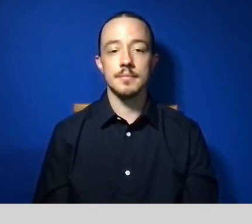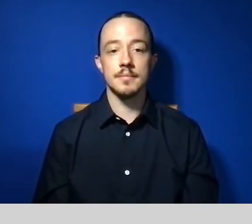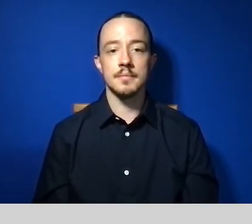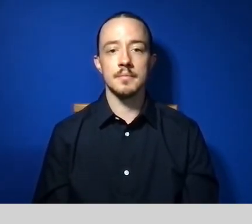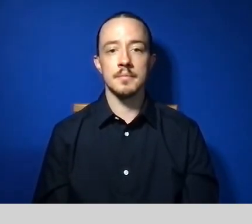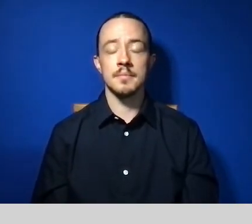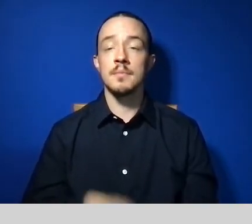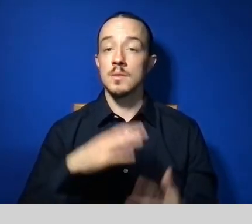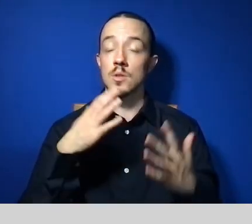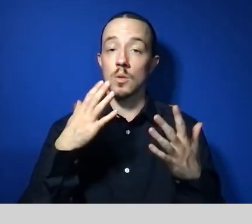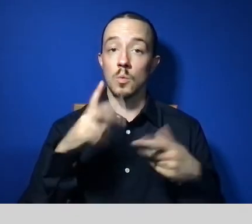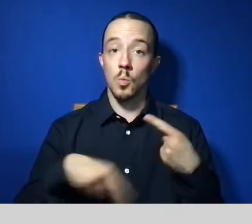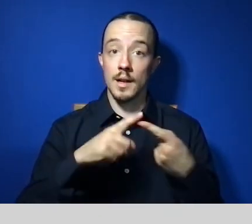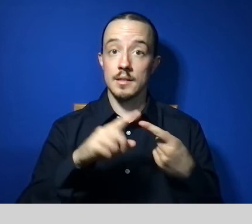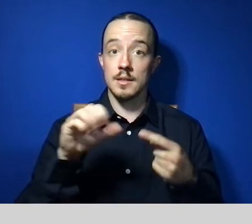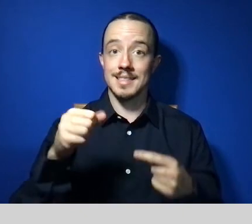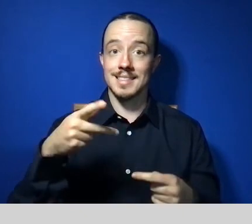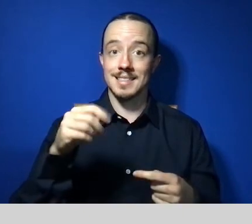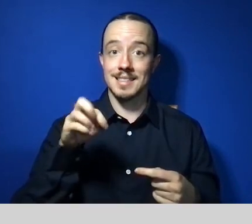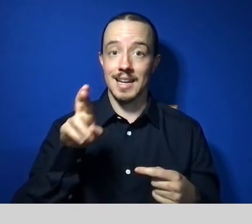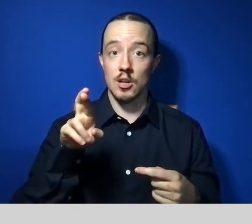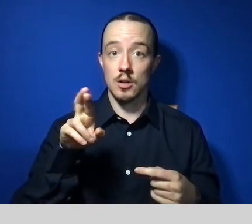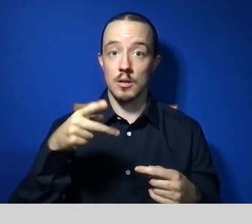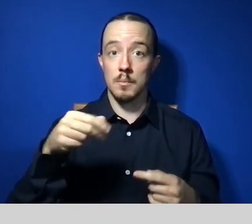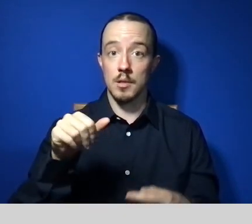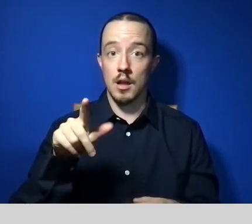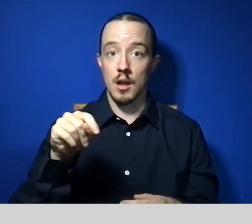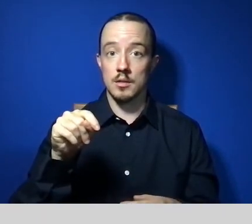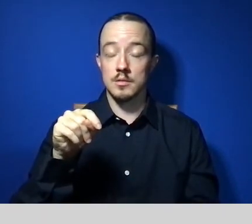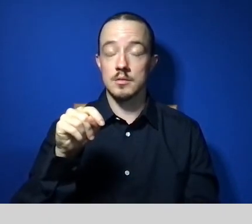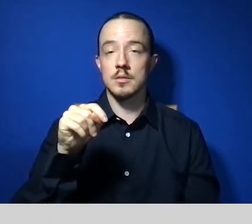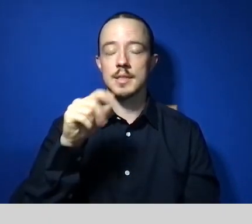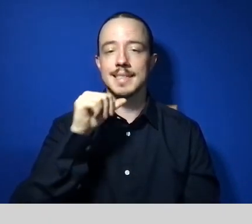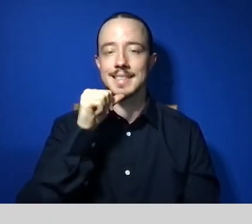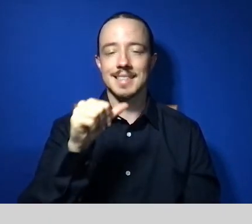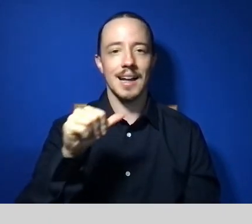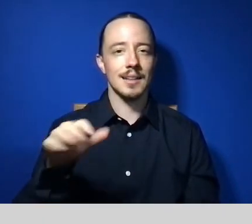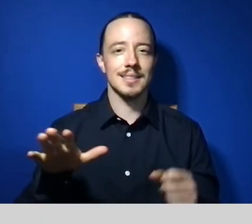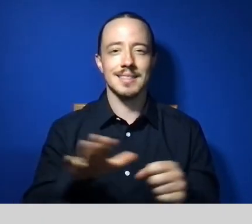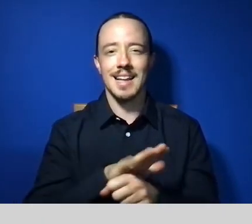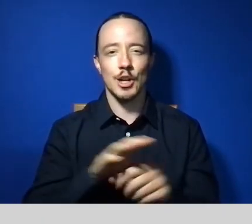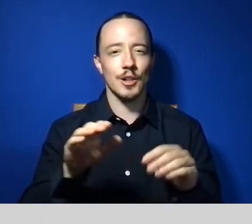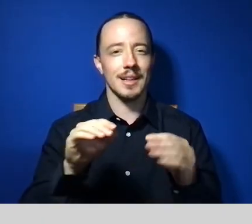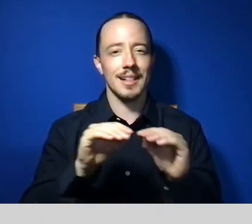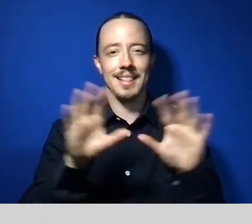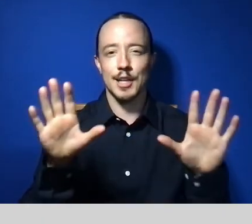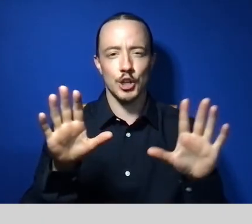some of the things to consider when doing a scatter plot is that it's not entirely clear.